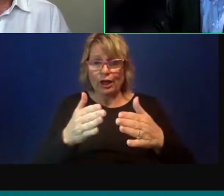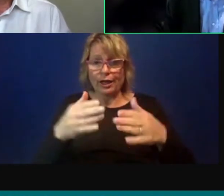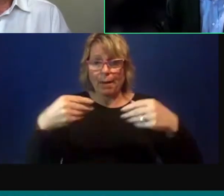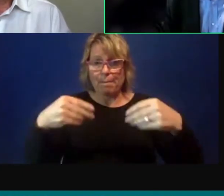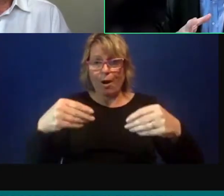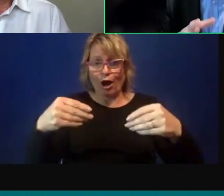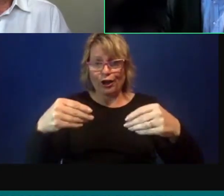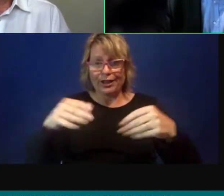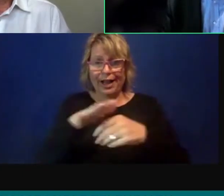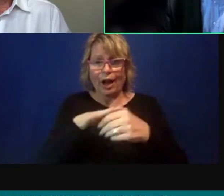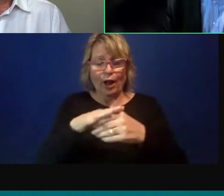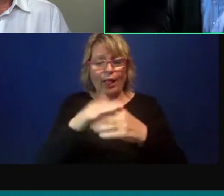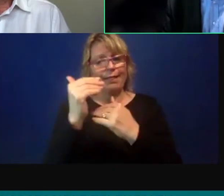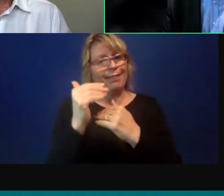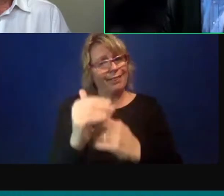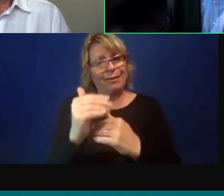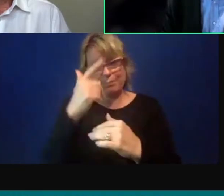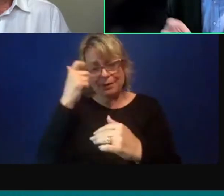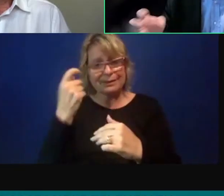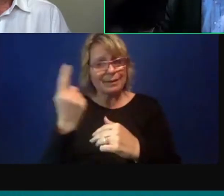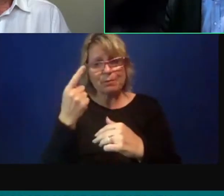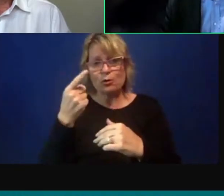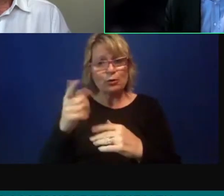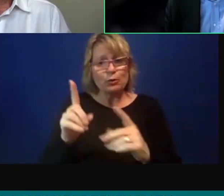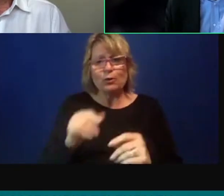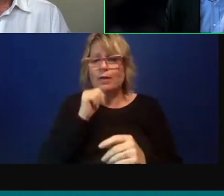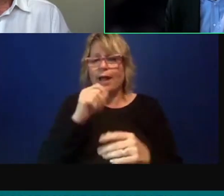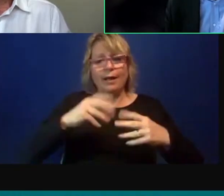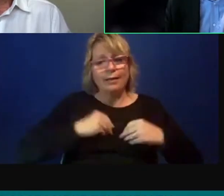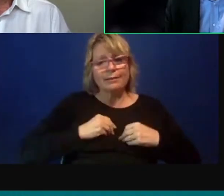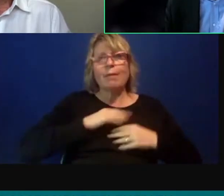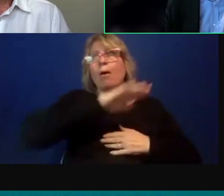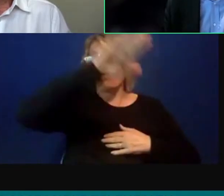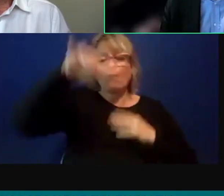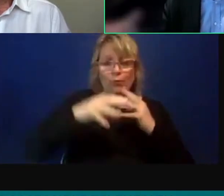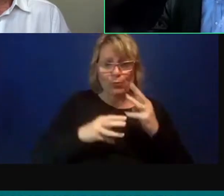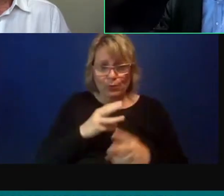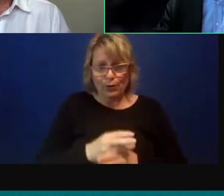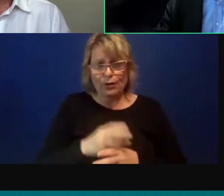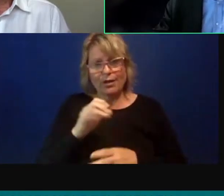because of something he was doing that wasn't acceptable globally, and that's just a shame.